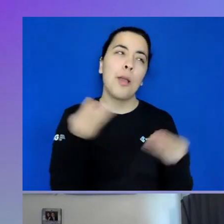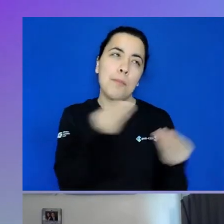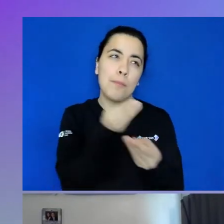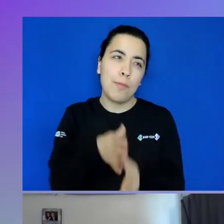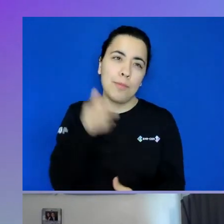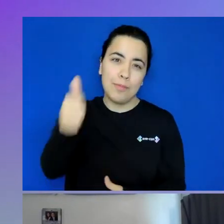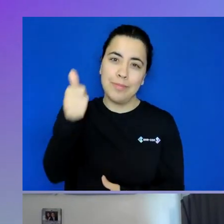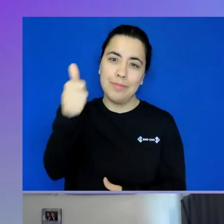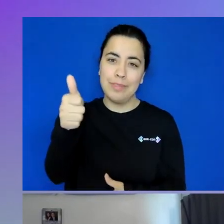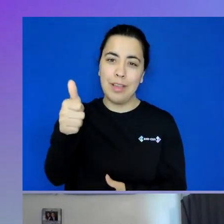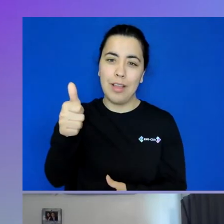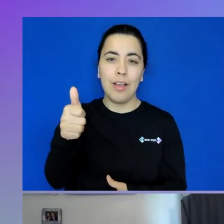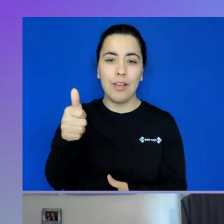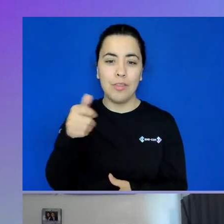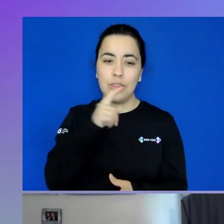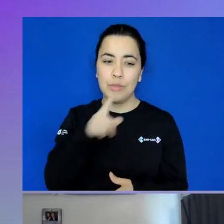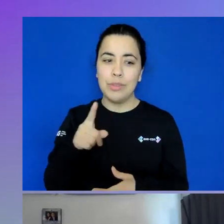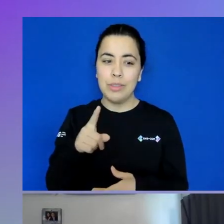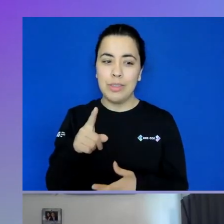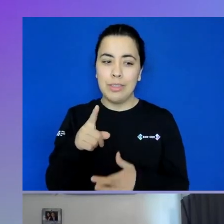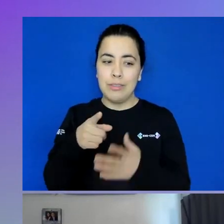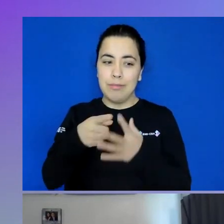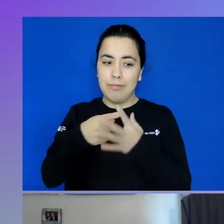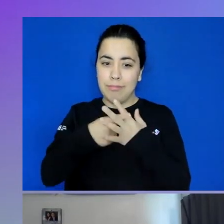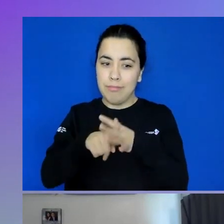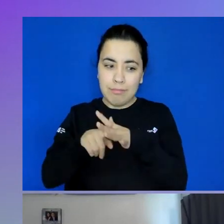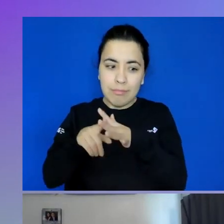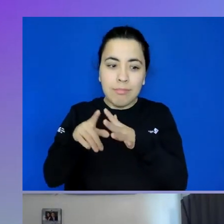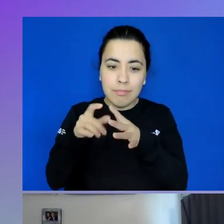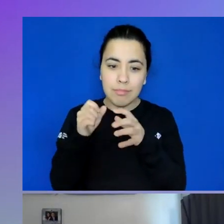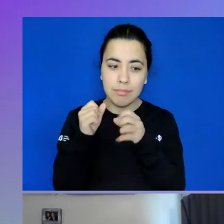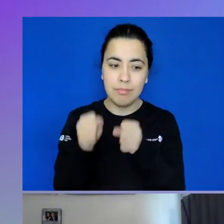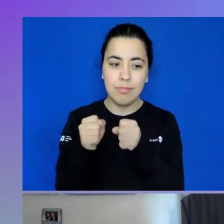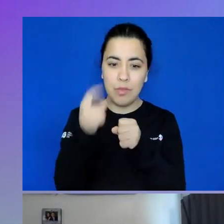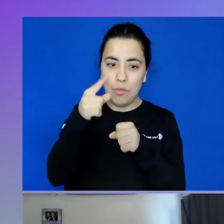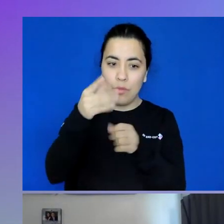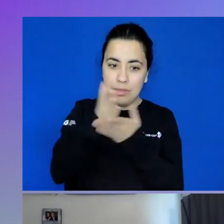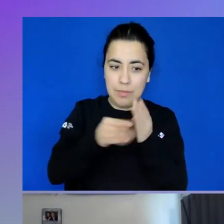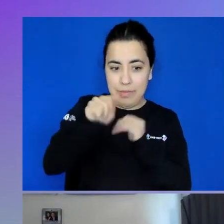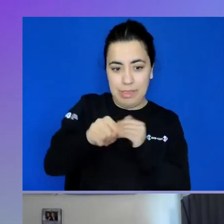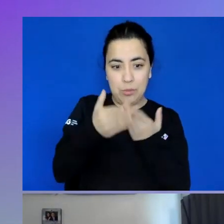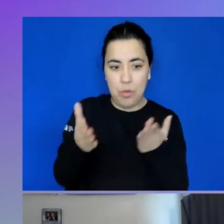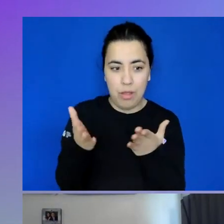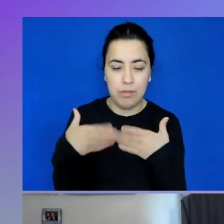the heartbeat of some of these products. No. Harris Okay, uh,